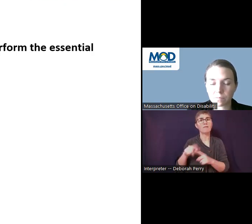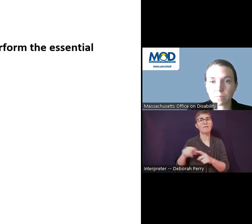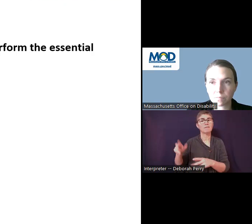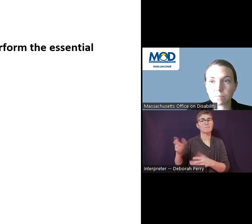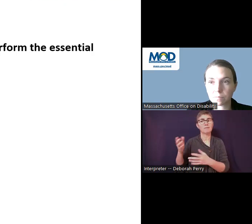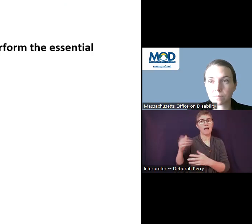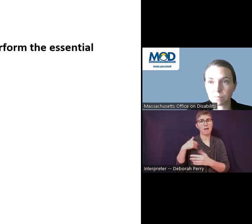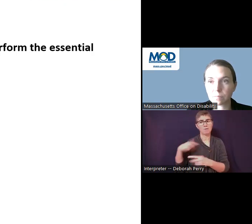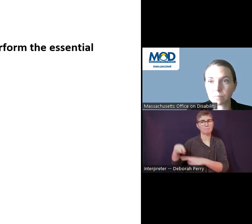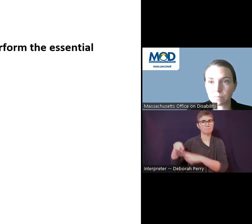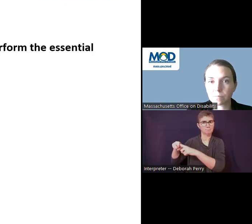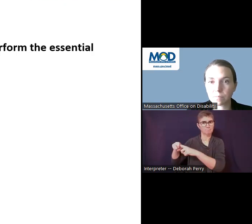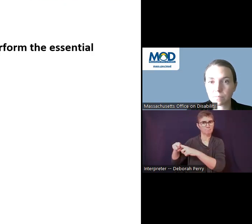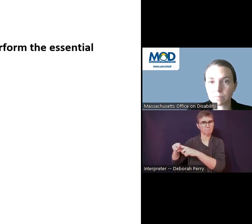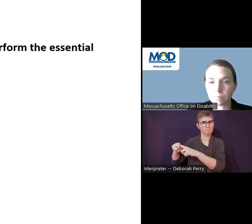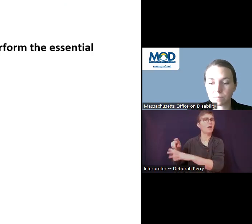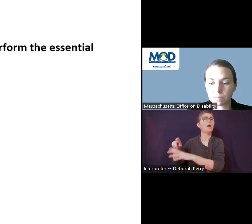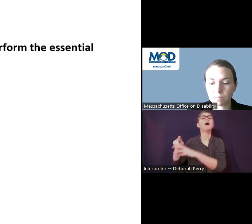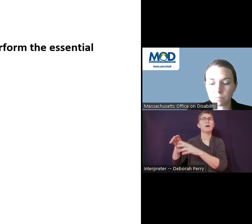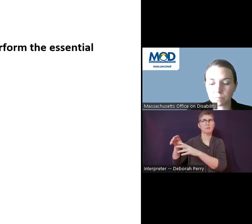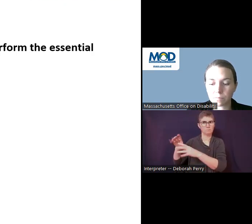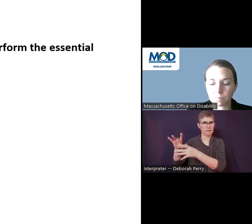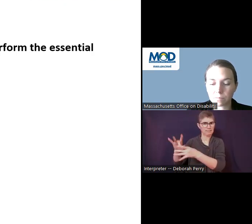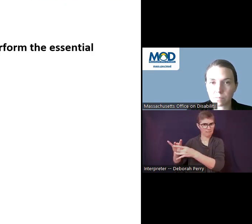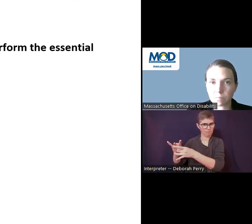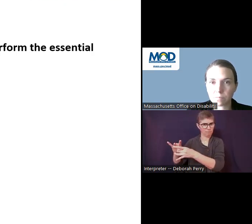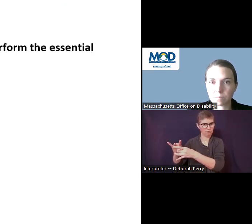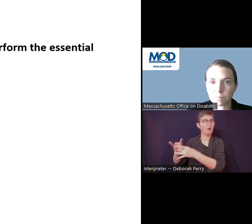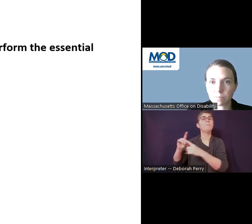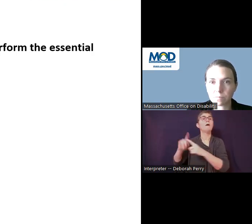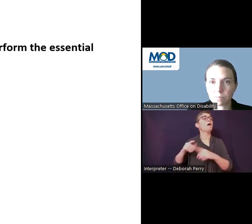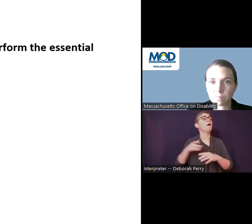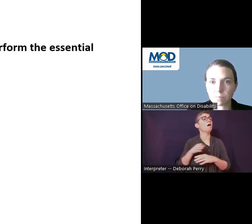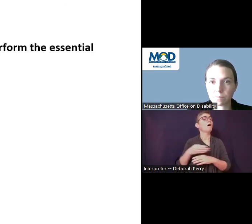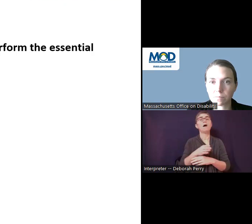they can use their cane to get around the office space itself but I did just want to point out that